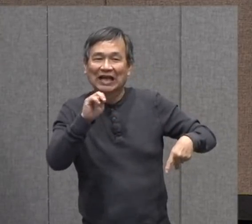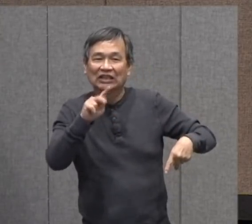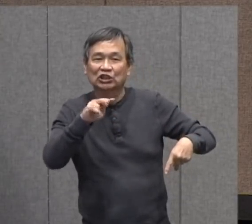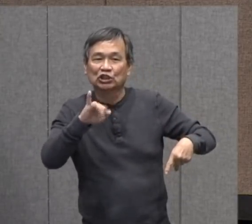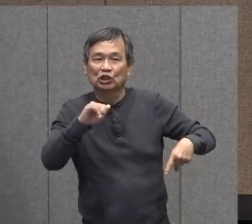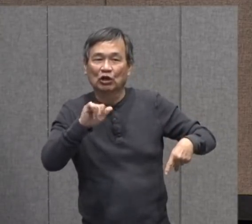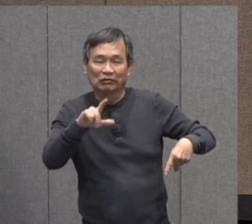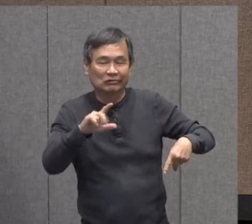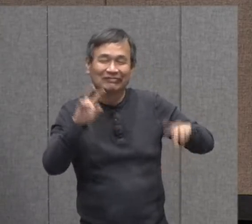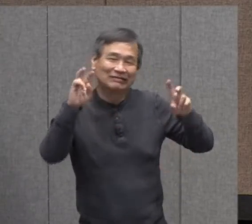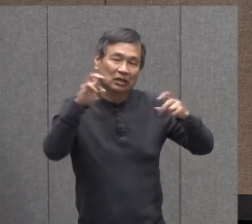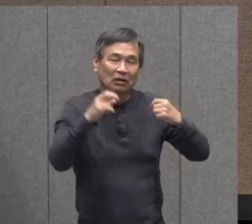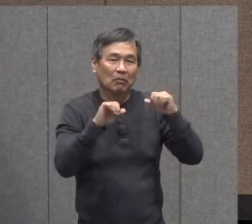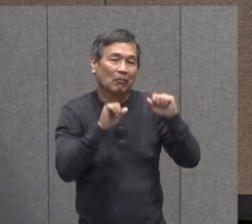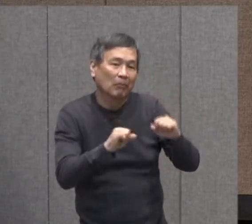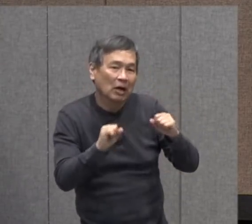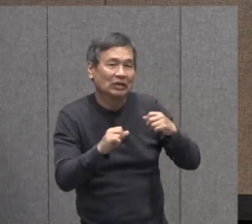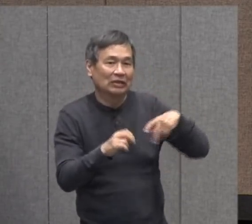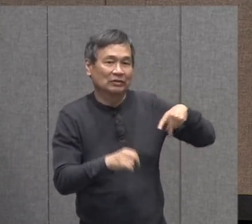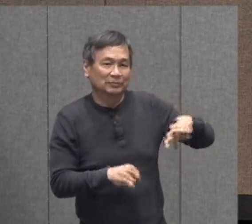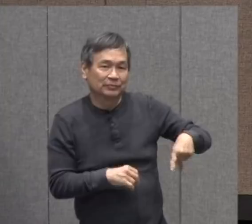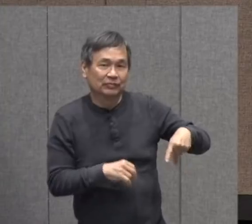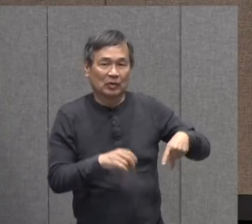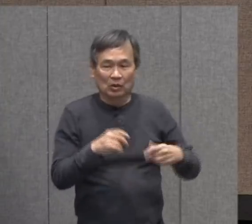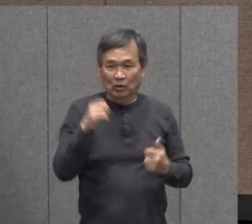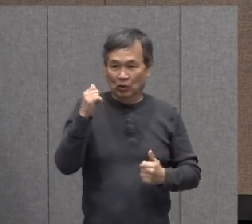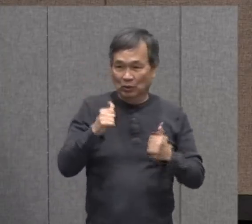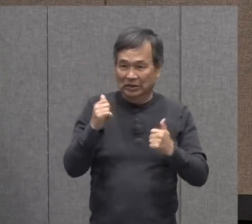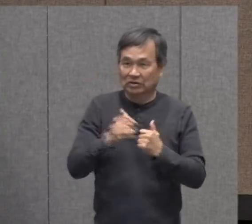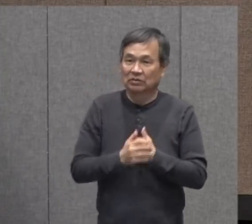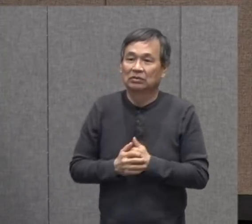which do you think would have more potential energy?